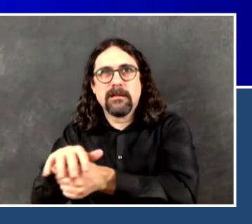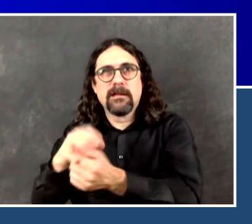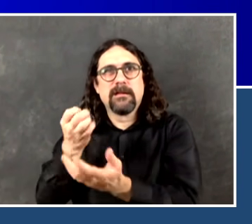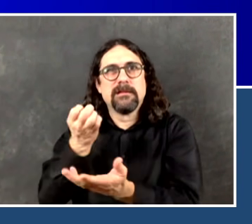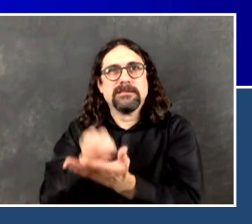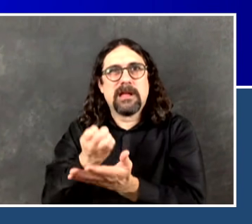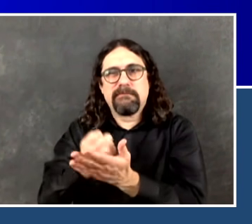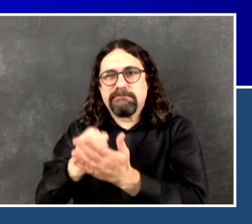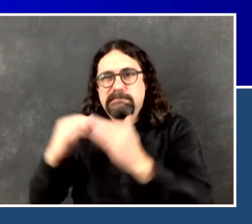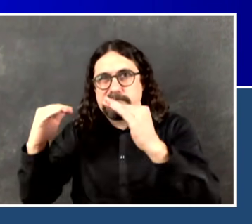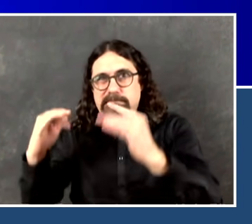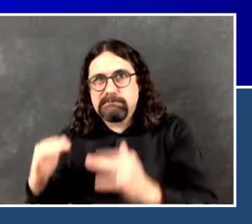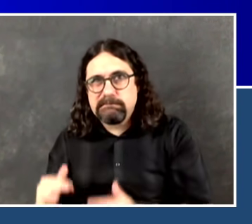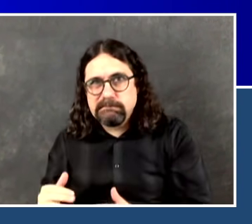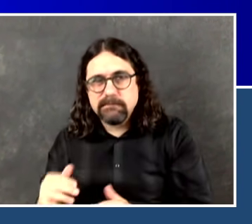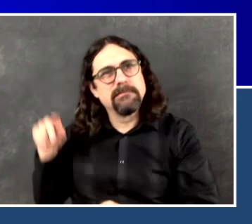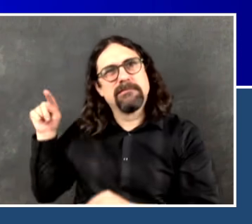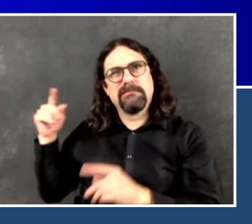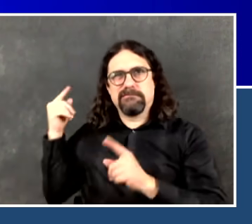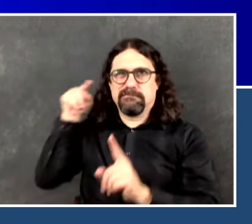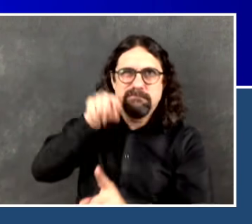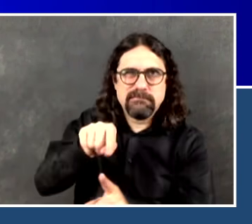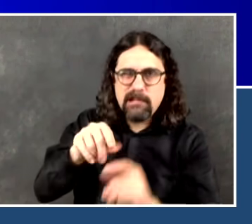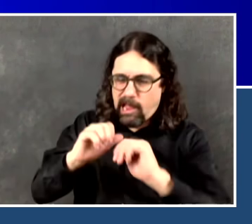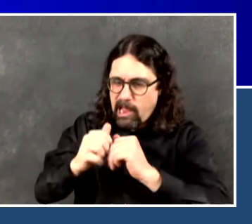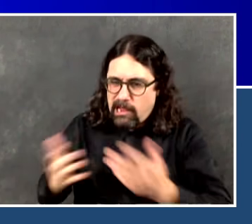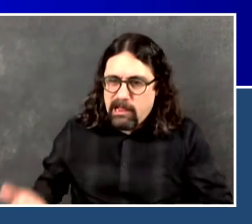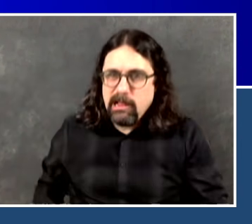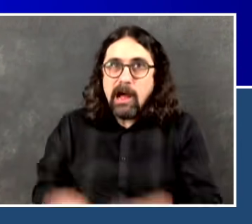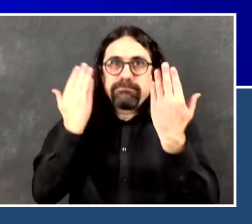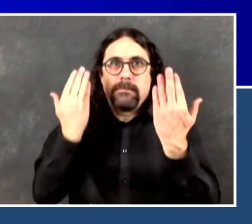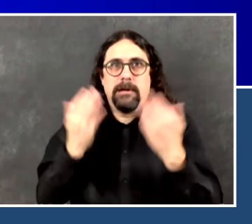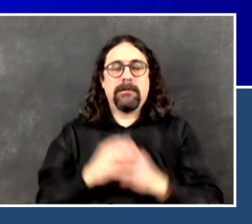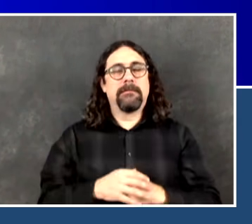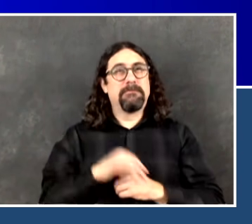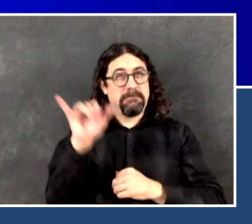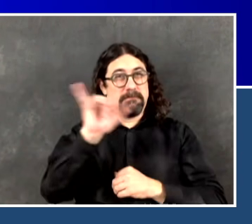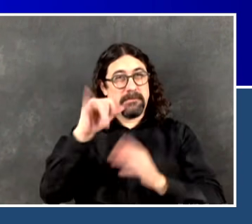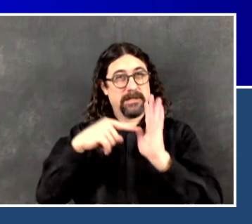WELL. ONE OF THE MOST RESPECTED LEADERS IN GOVERNMENT AND CIVIC LIFE OVER